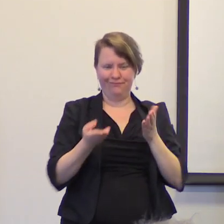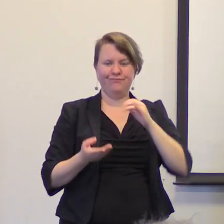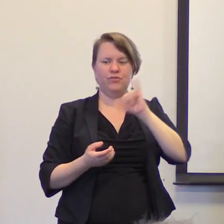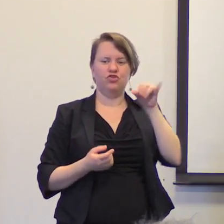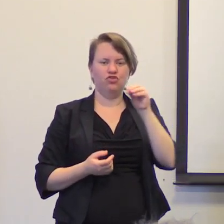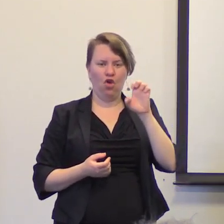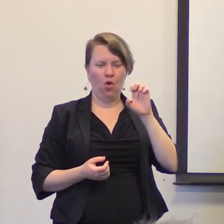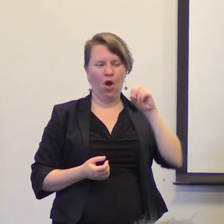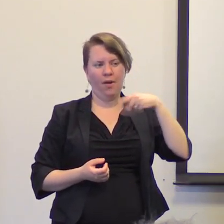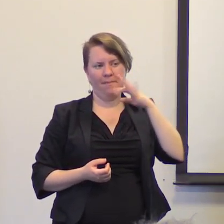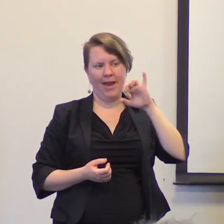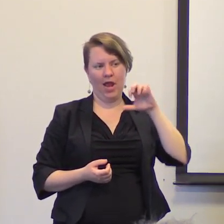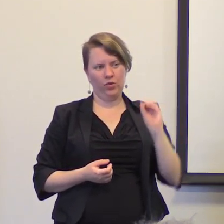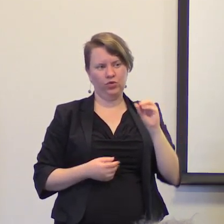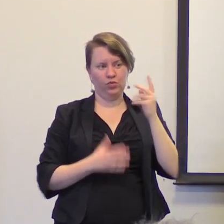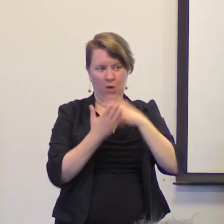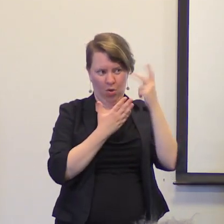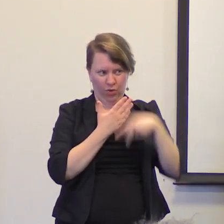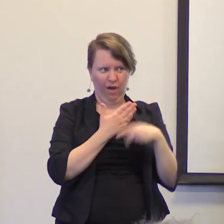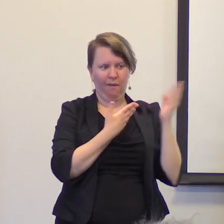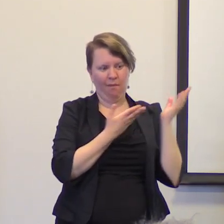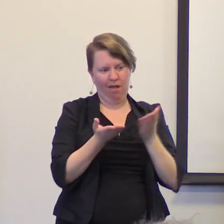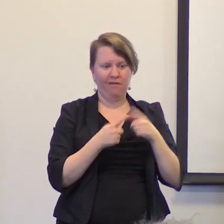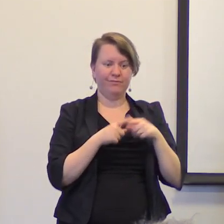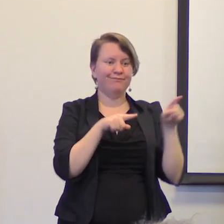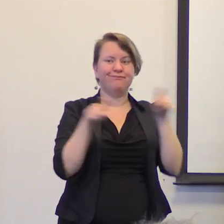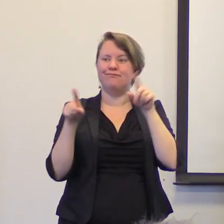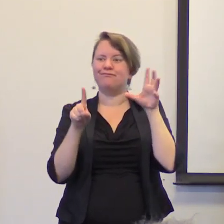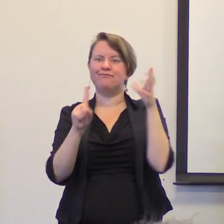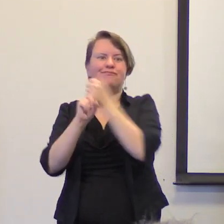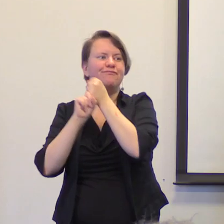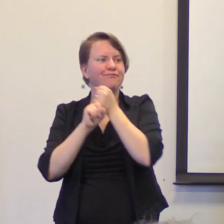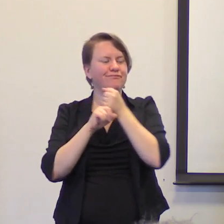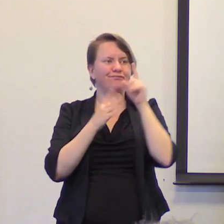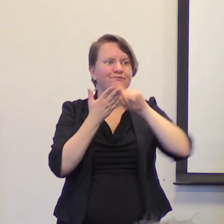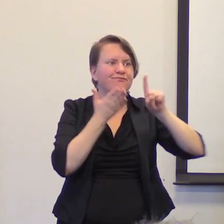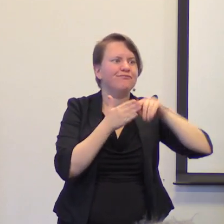the whole country, having people arrested in raids of their homes and workplaces.